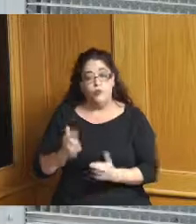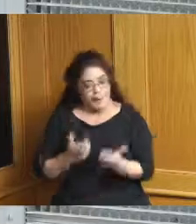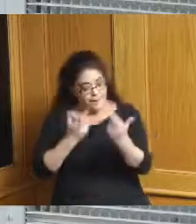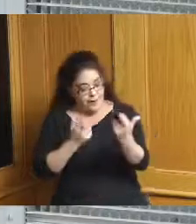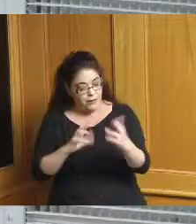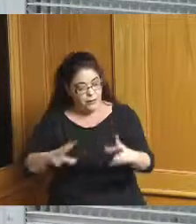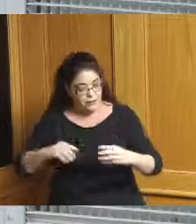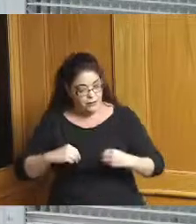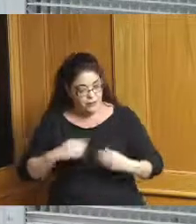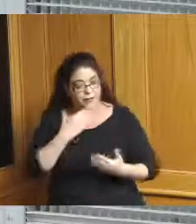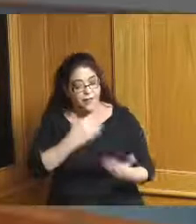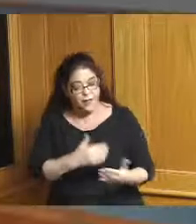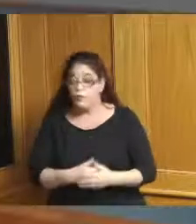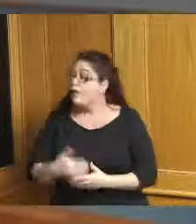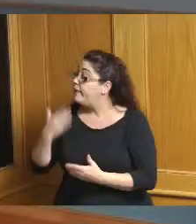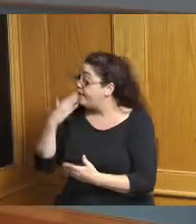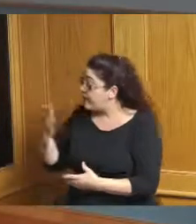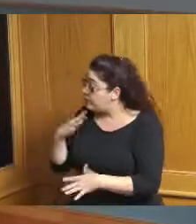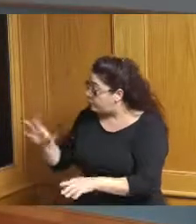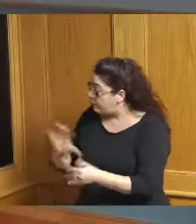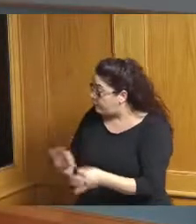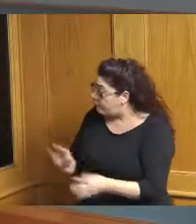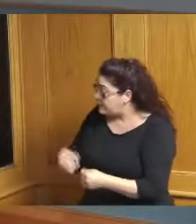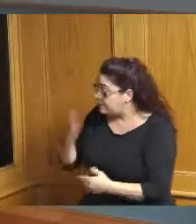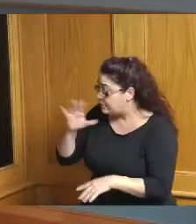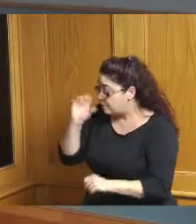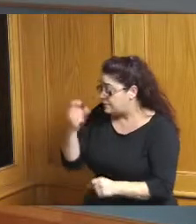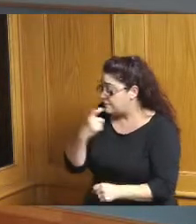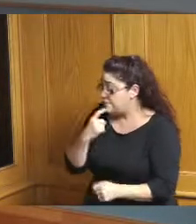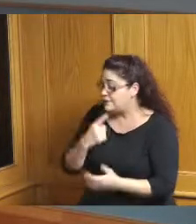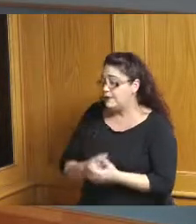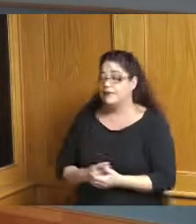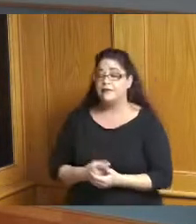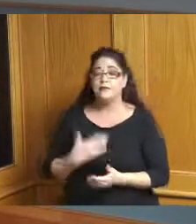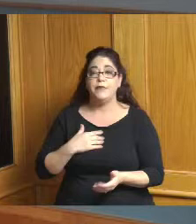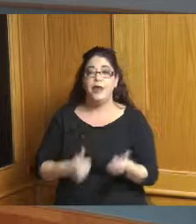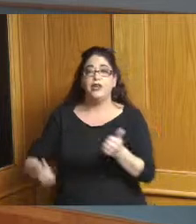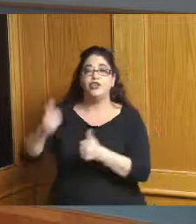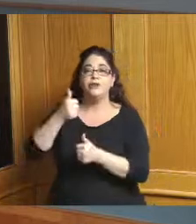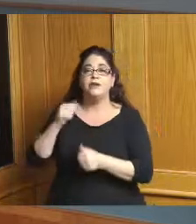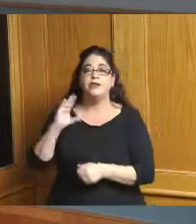well thank you thank you for your comments yeah I think my chief of staff was on that committee for